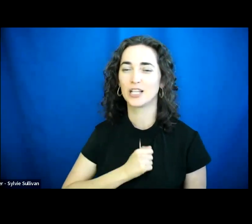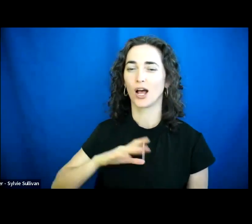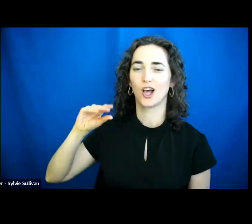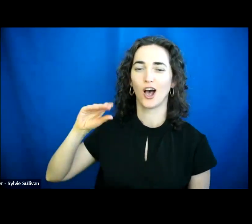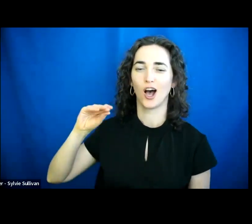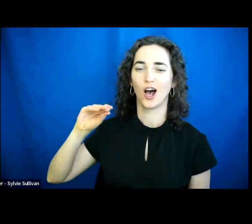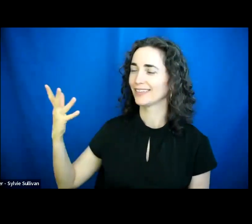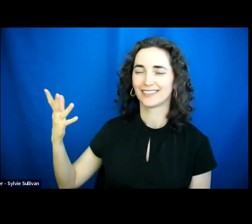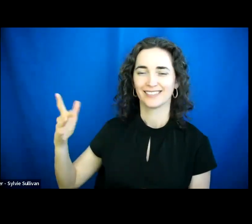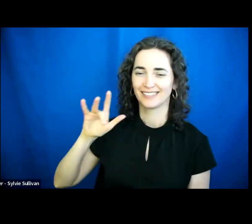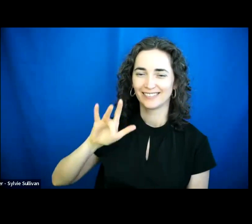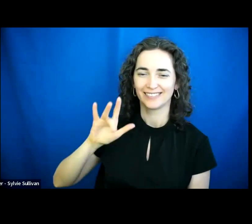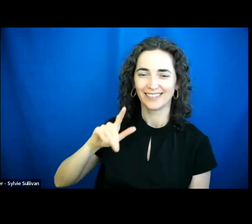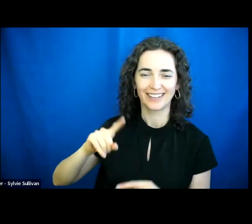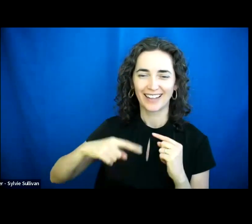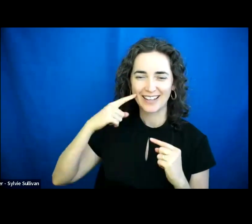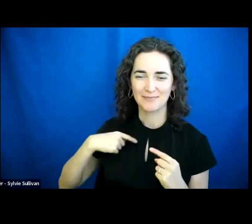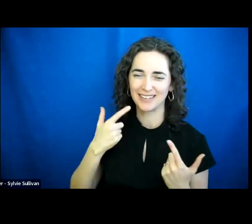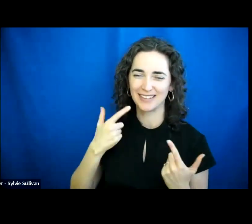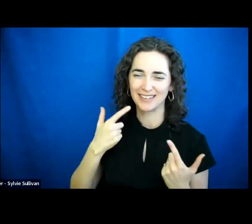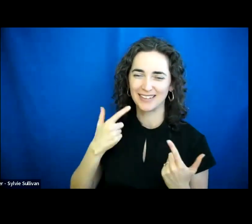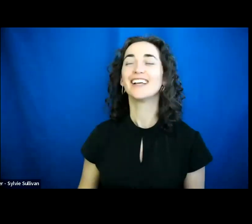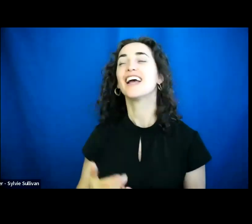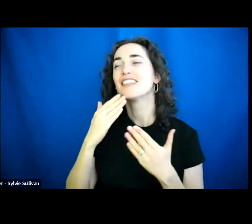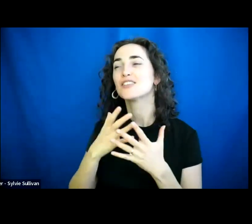I'm talking without the and being on mute. I was saying thank you so much.